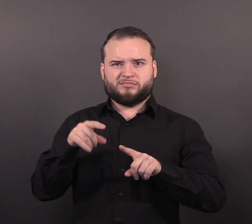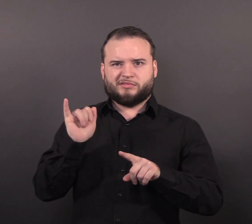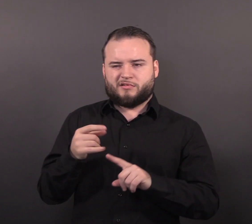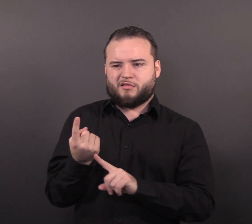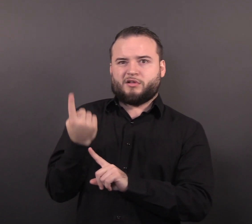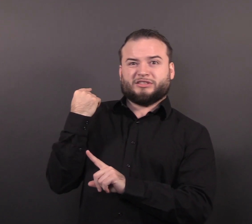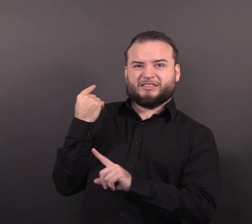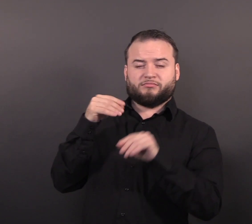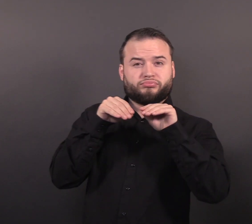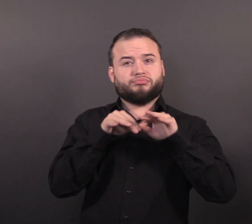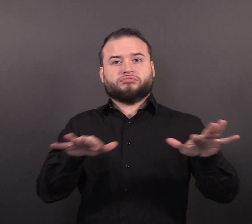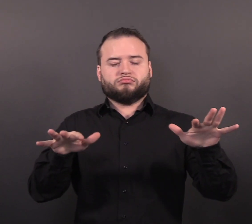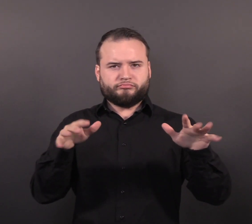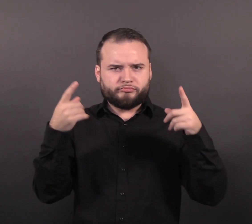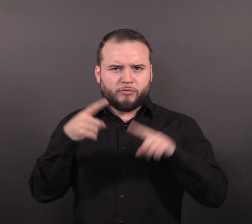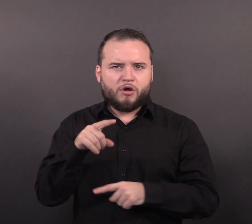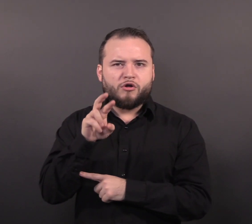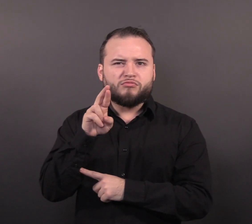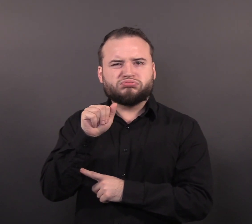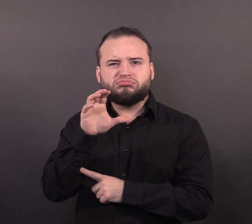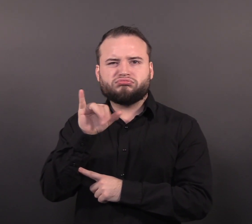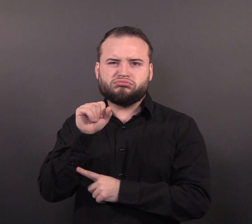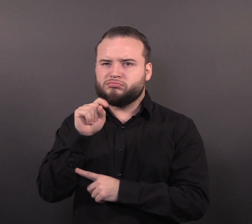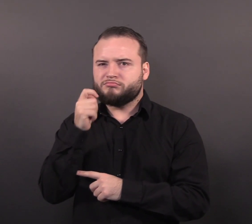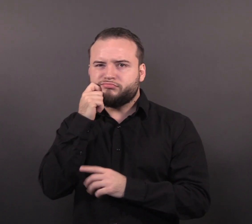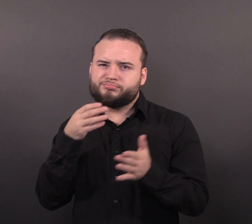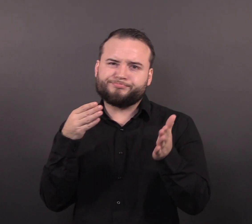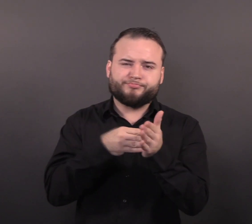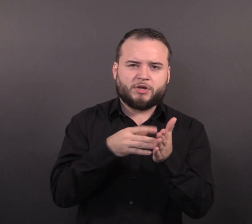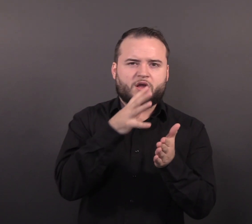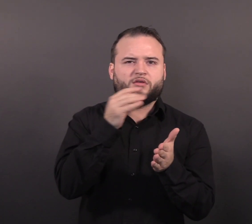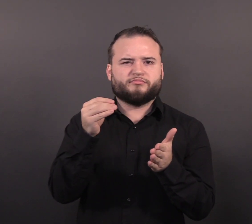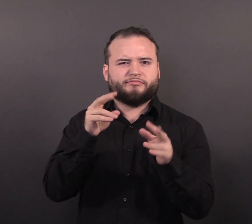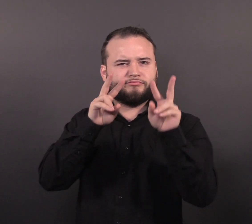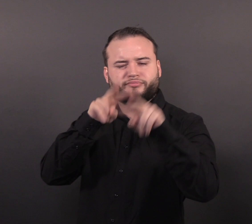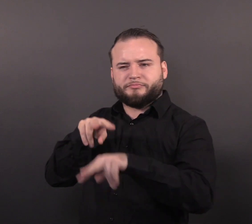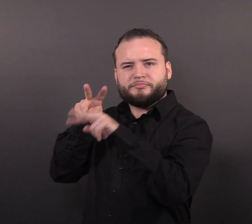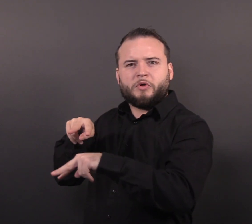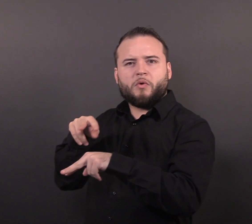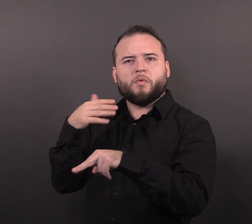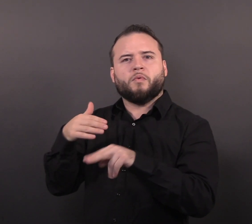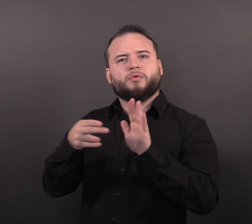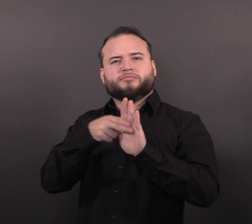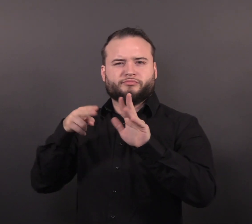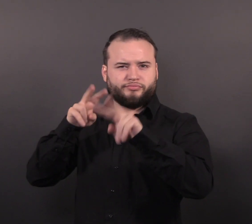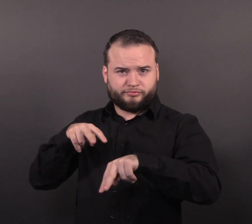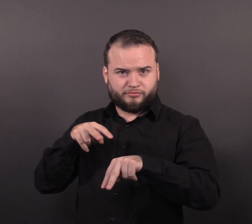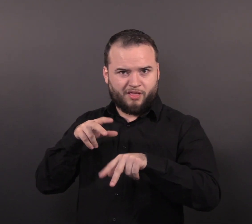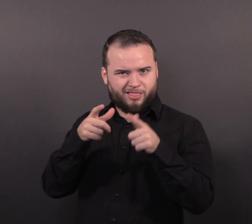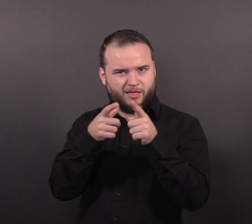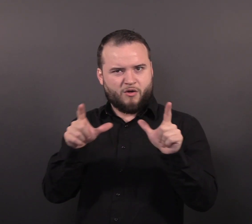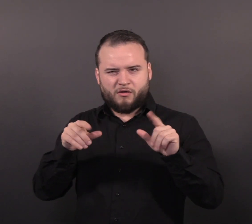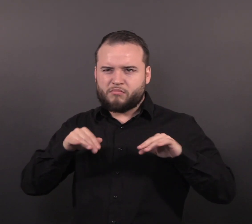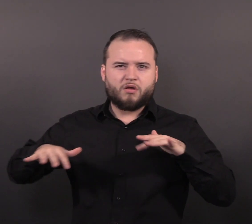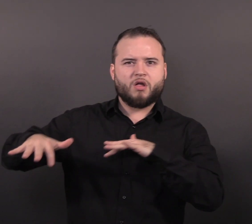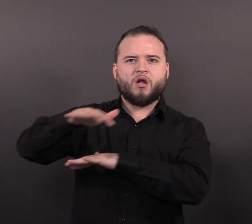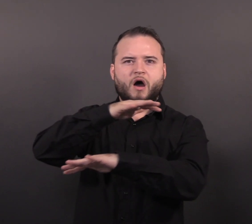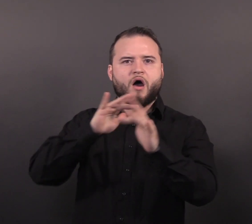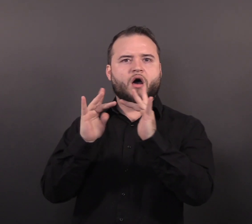language online, in other settings and in some communities was observed and reported to WHO.